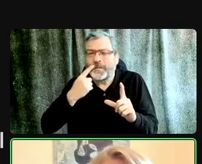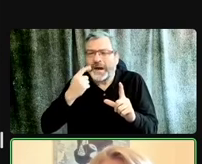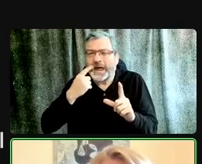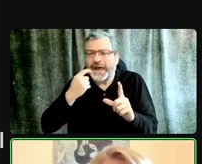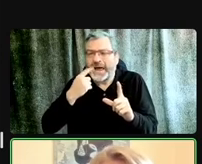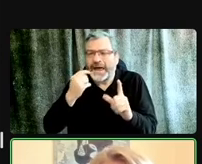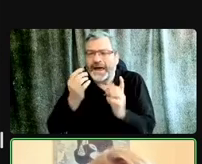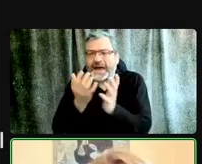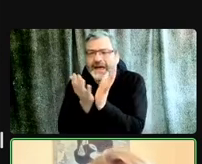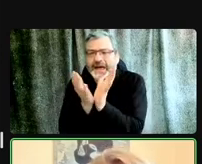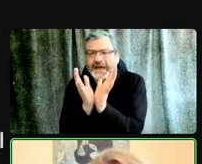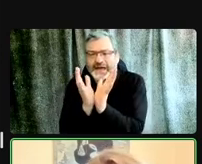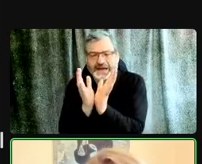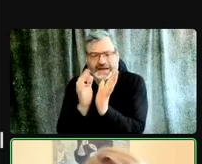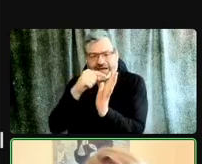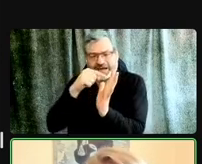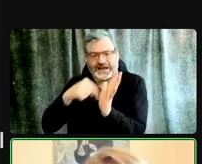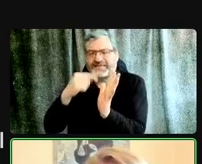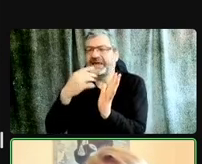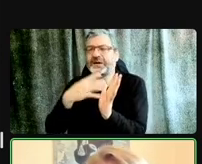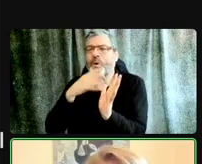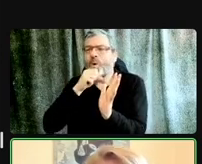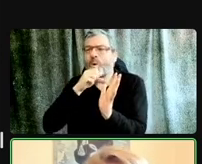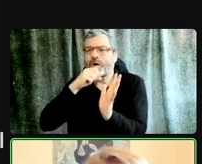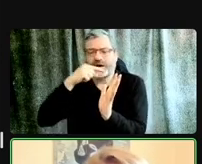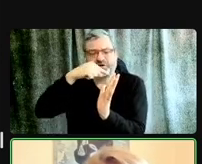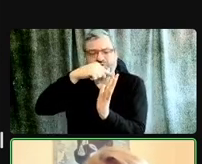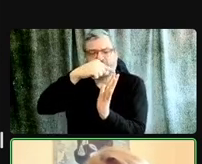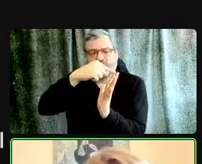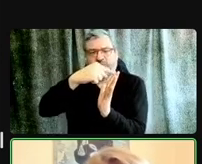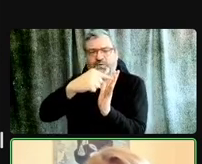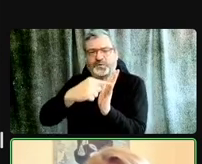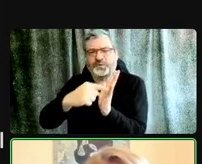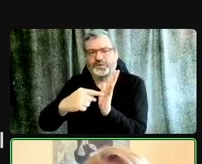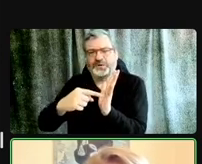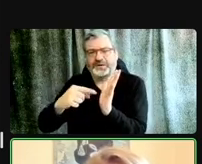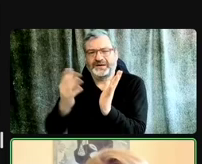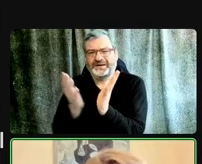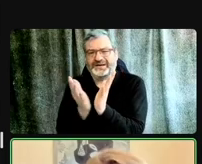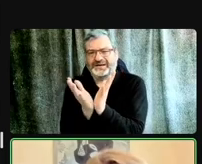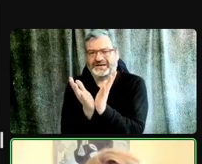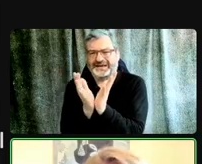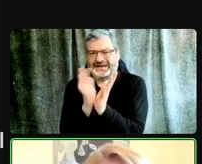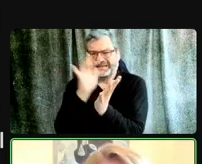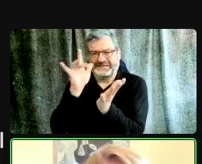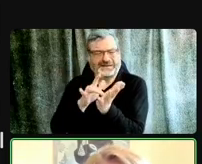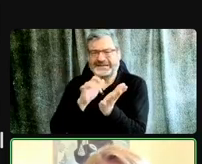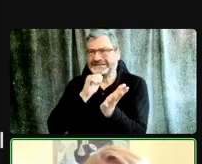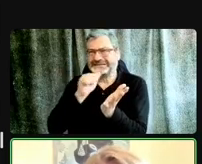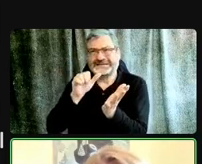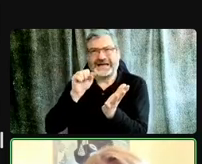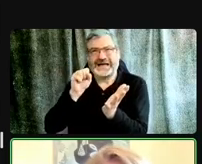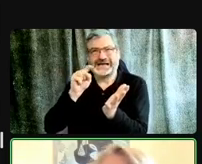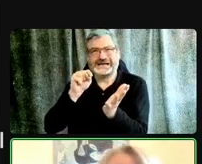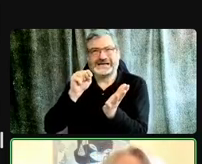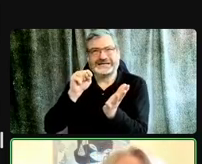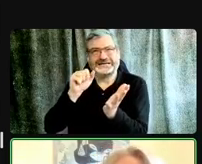there's a beautiful black oh, God, it's not the stamen. I don't even know I don't know my flowers anymore.